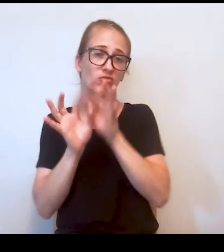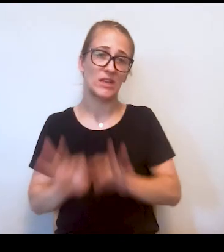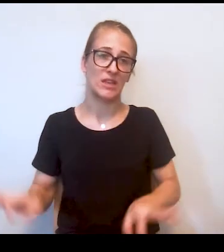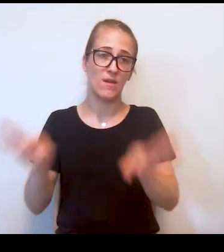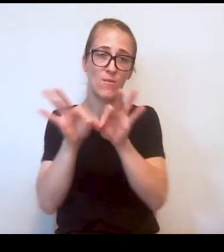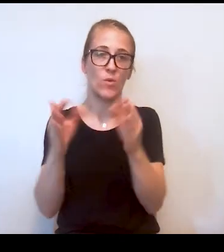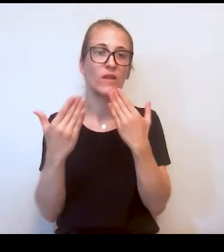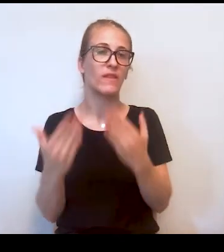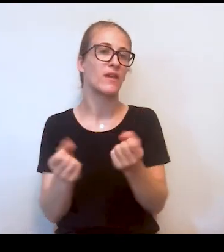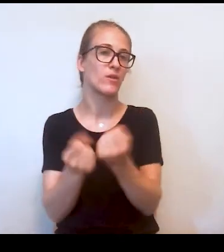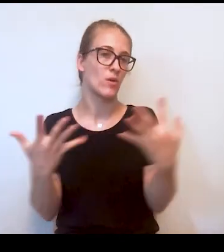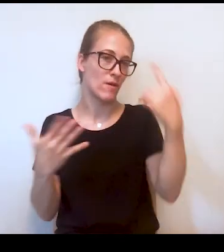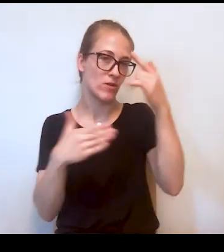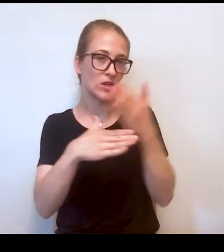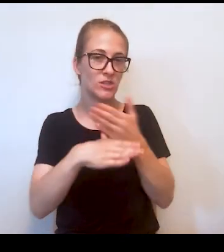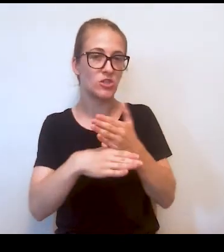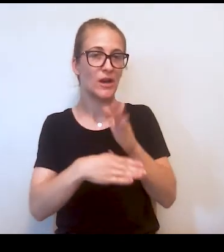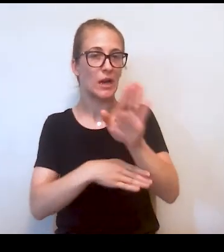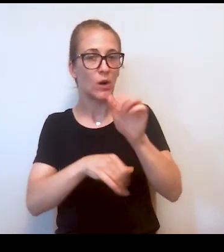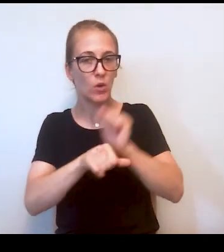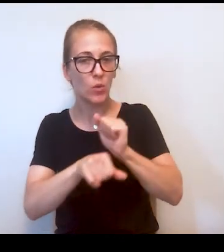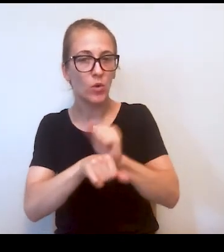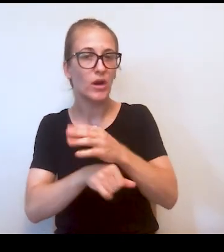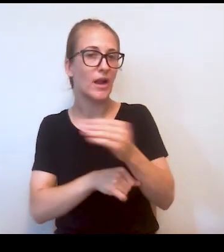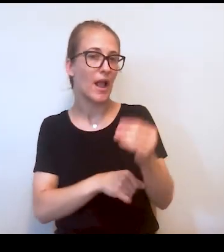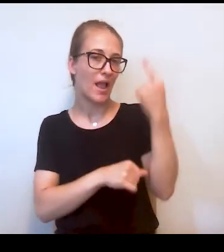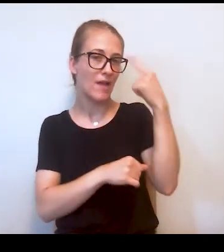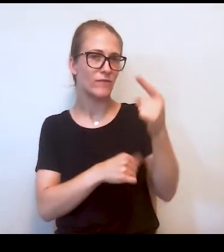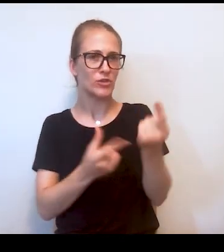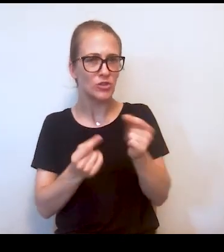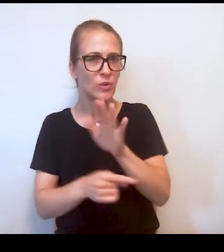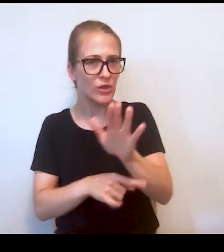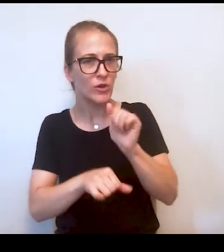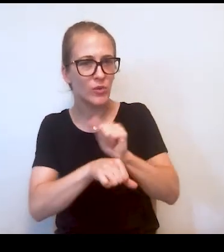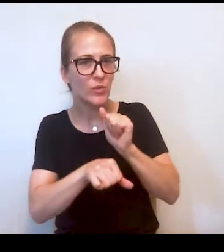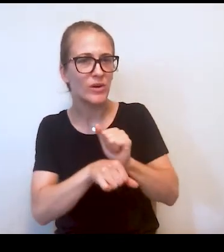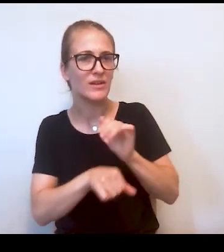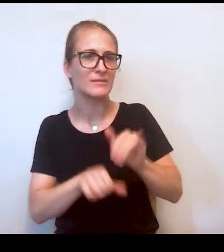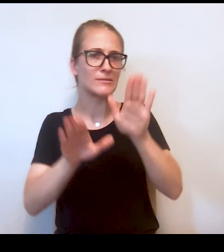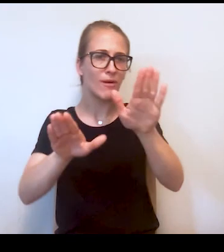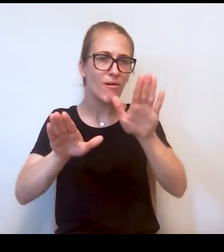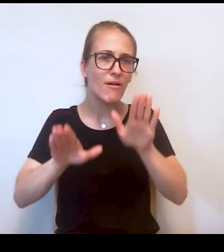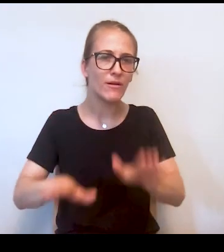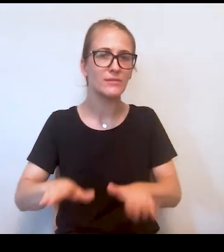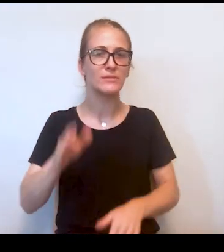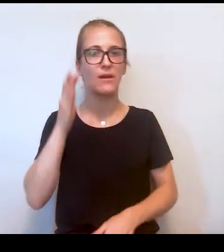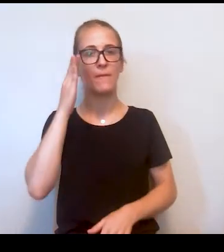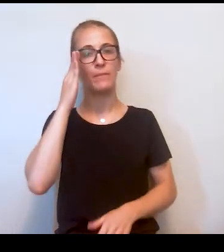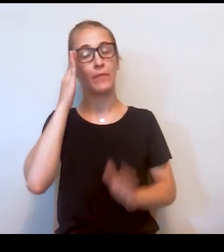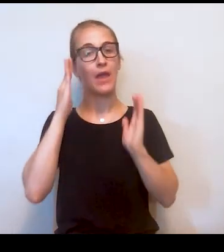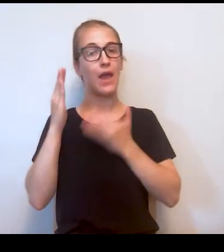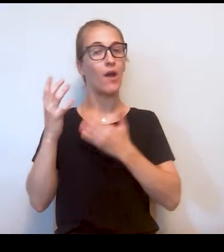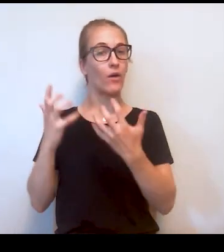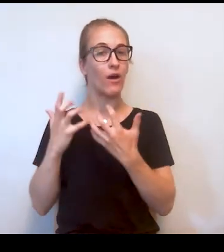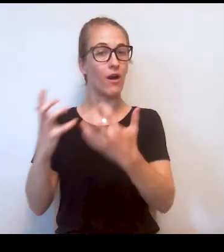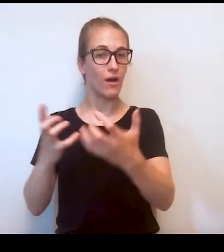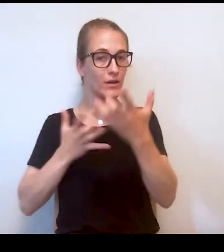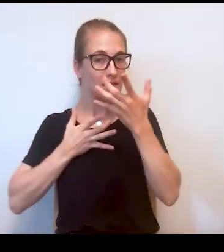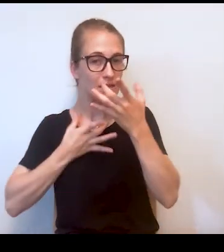And if our audience is interested in learning more about you, and certainly, we hope that as many people can